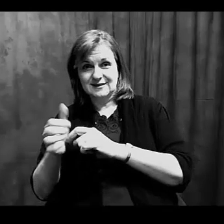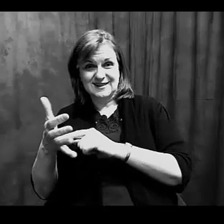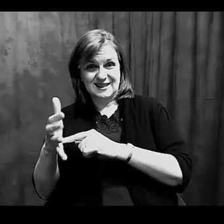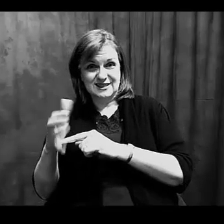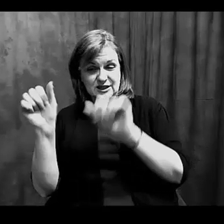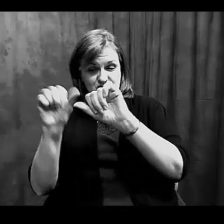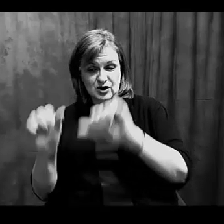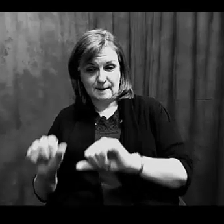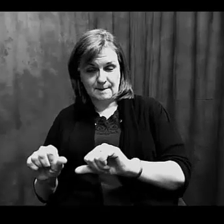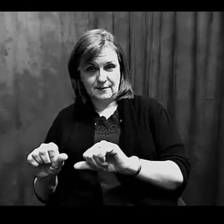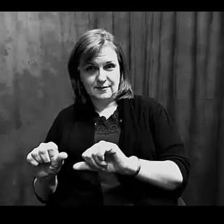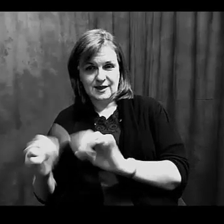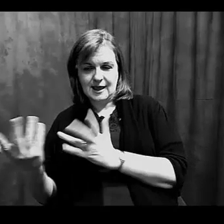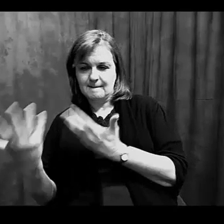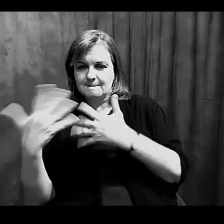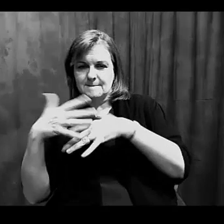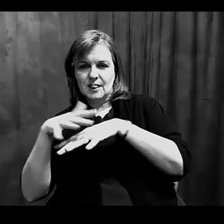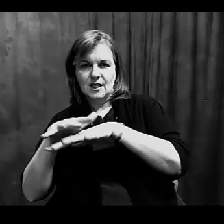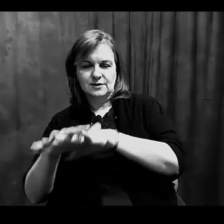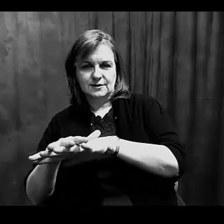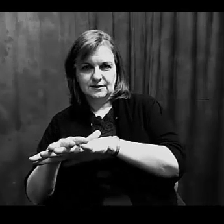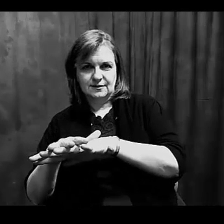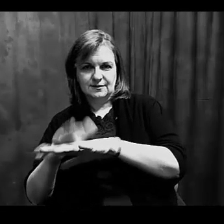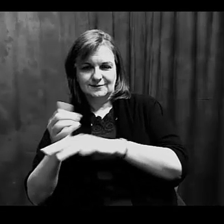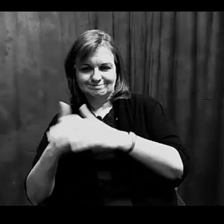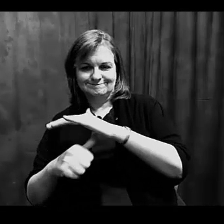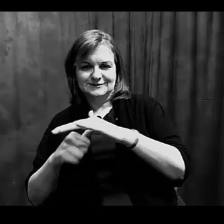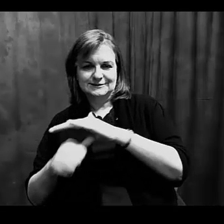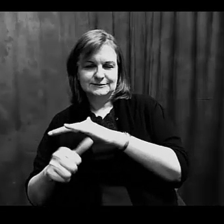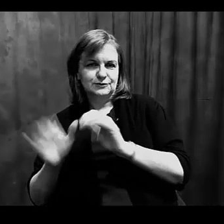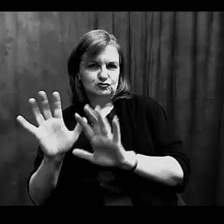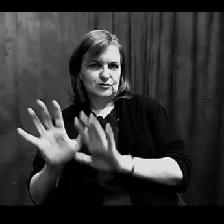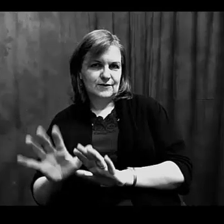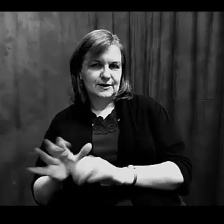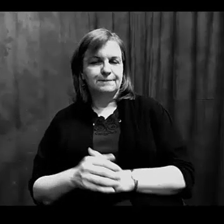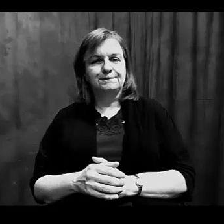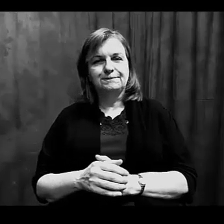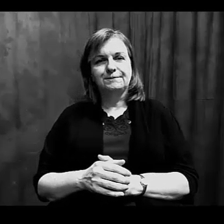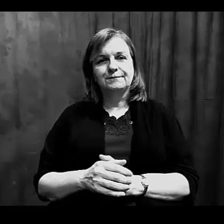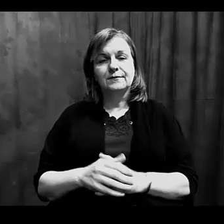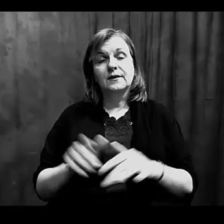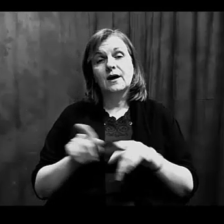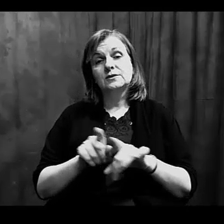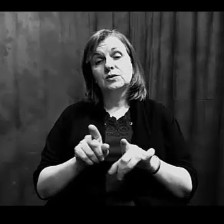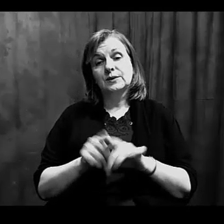but are you gonna eat something that looks like bird poo?!? I don't think so!